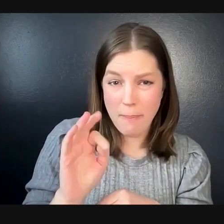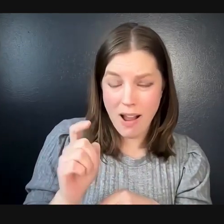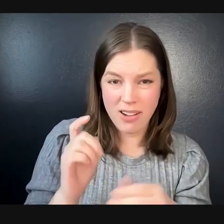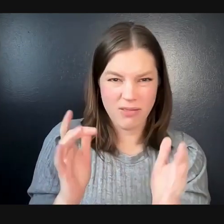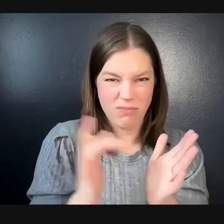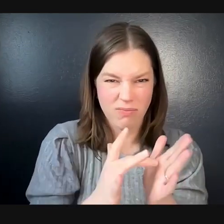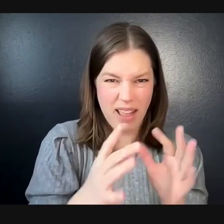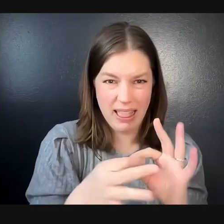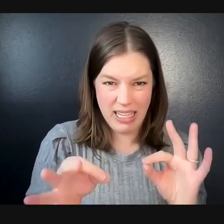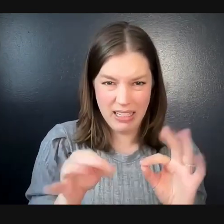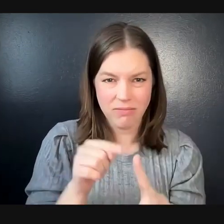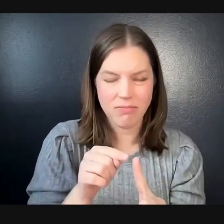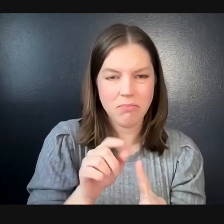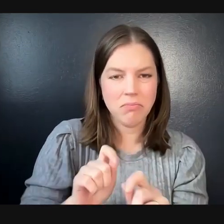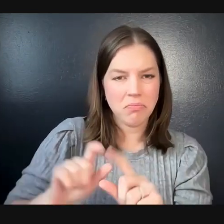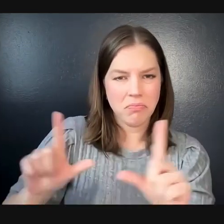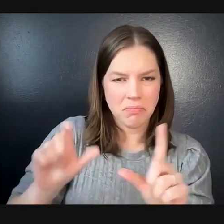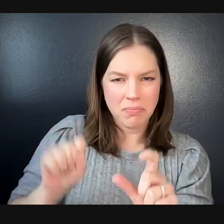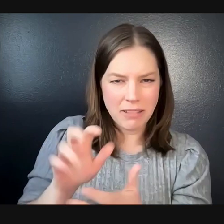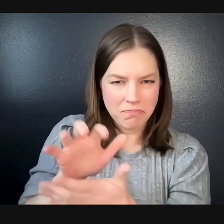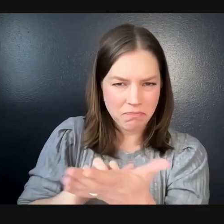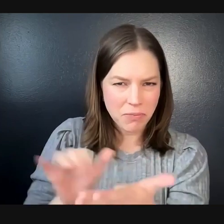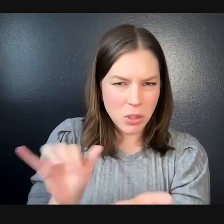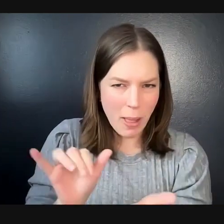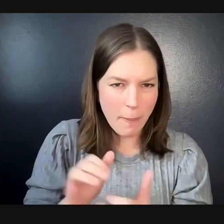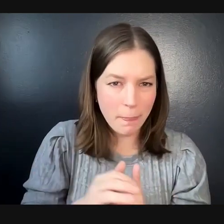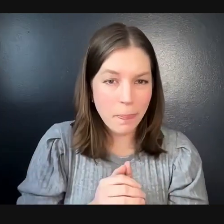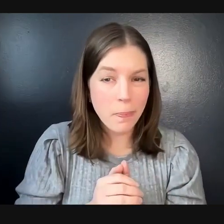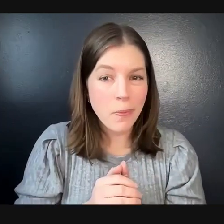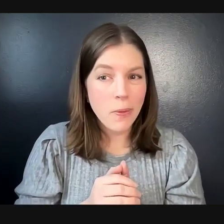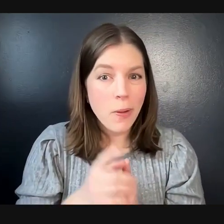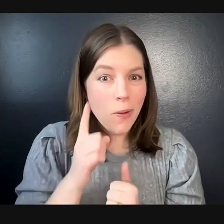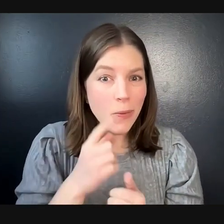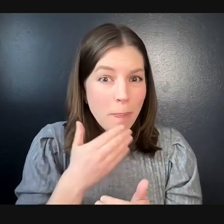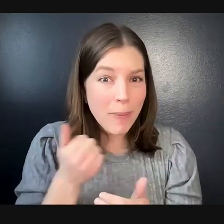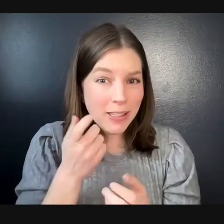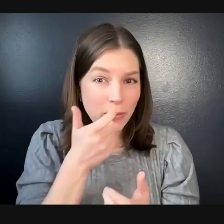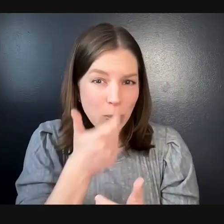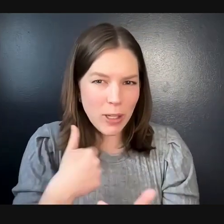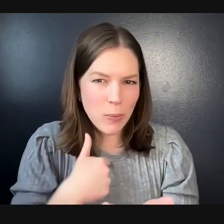You can click that link, and see the captions in a separate window, if you prefer.